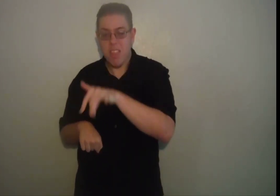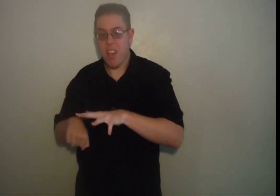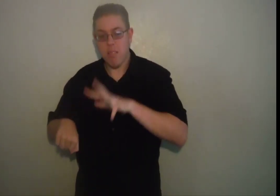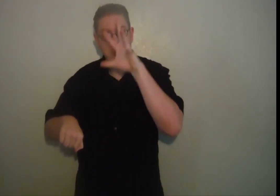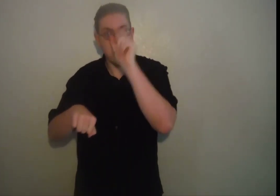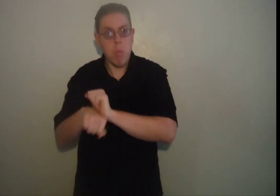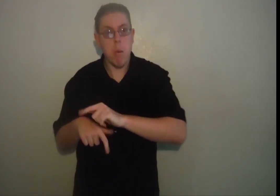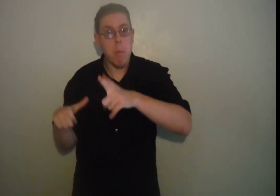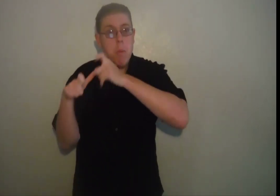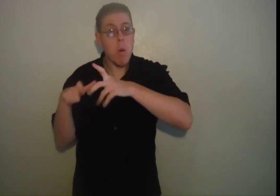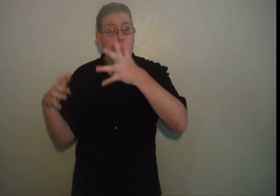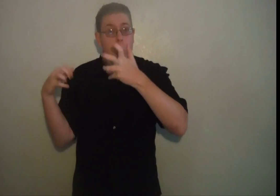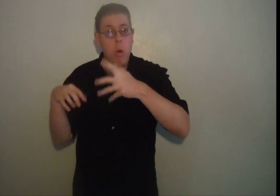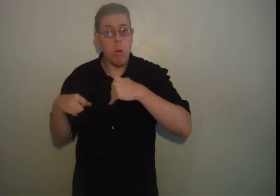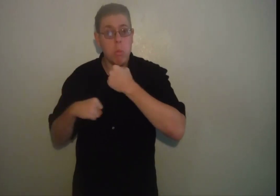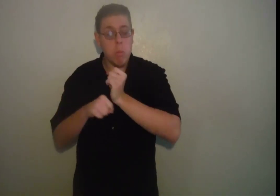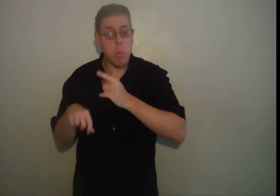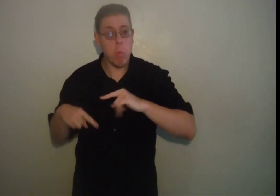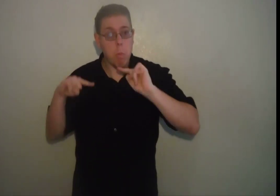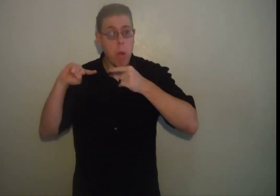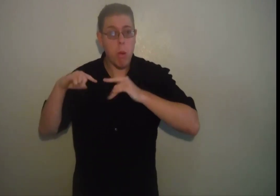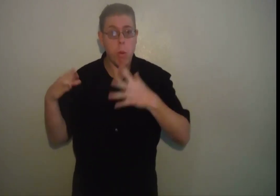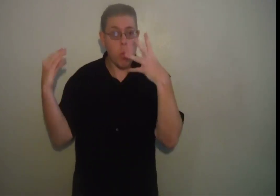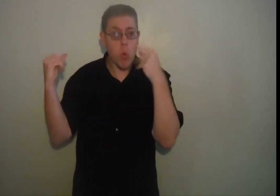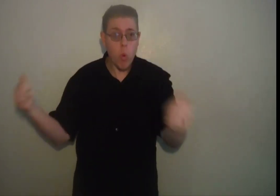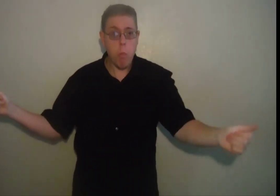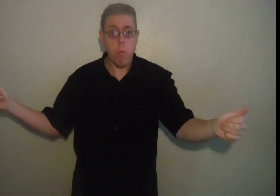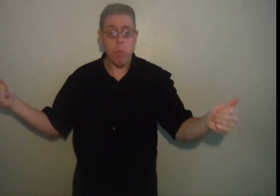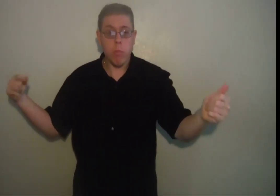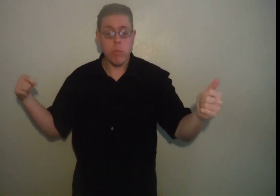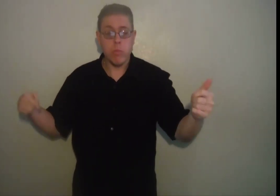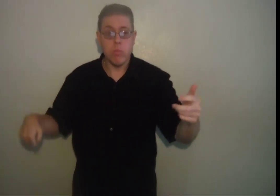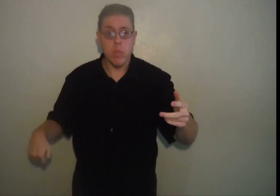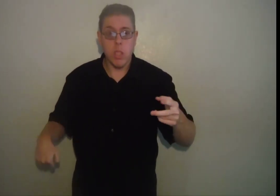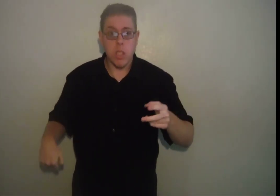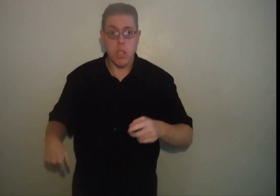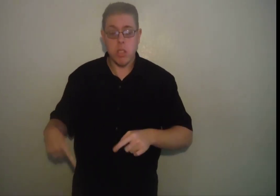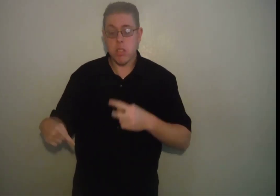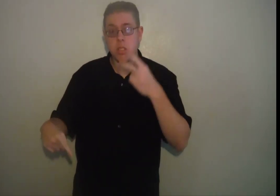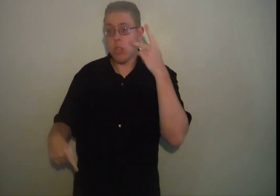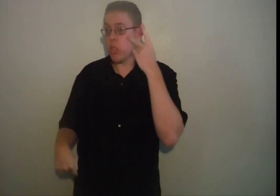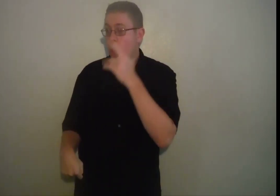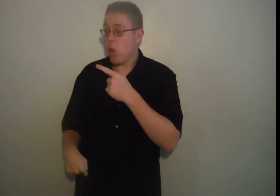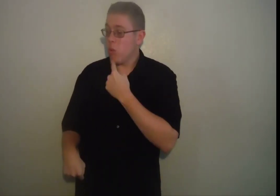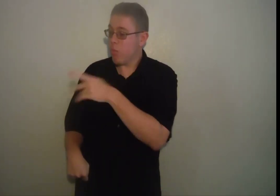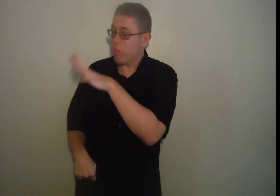Instinctively and immediately, I wanted to take away her pain.